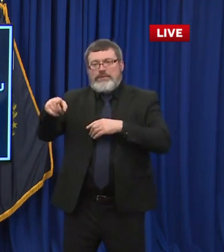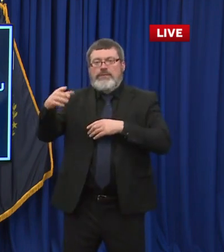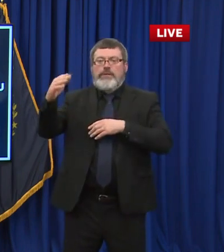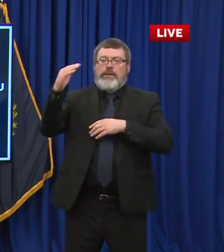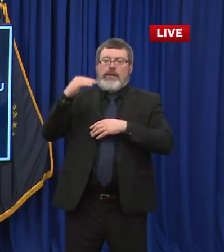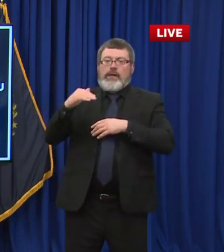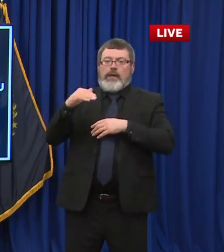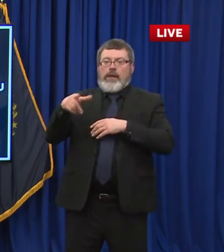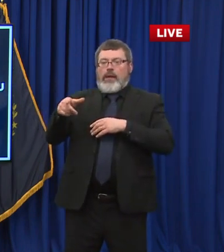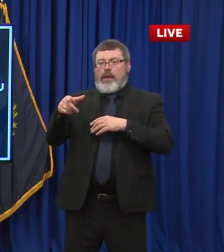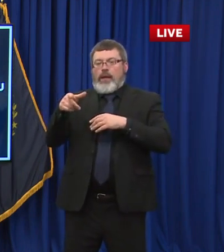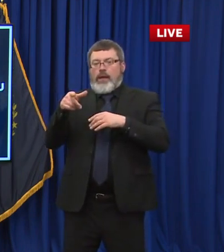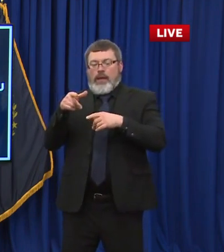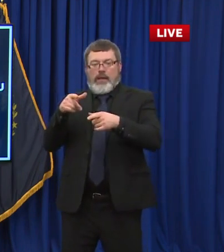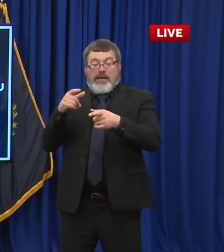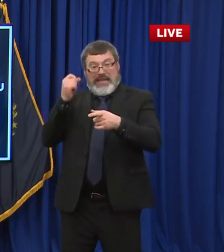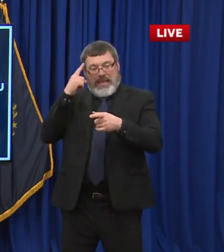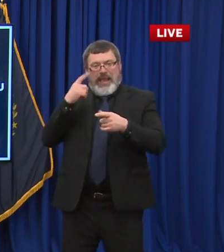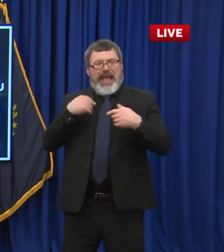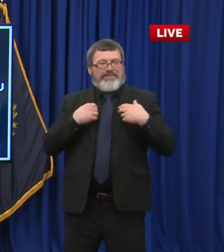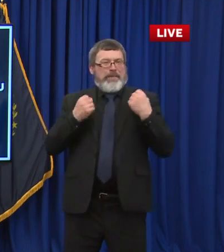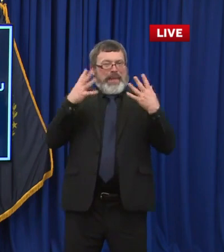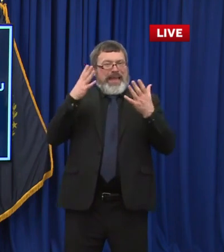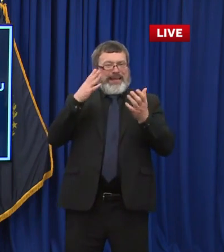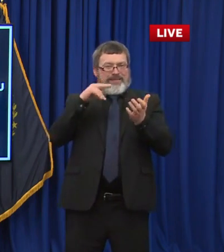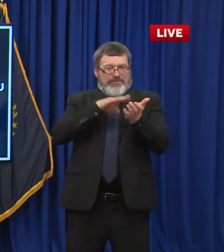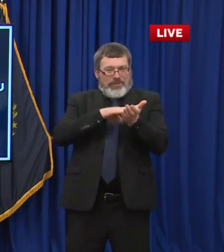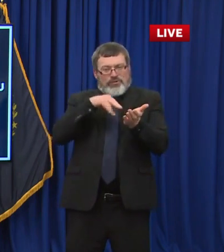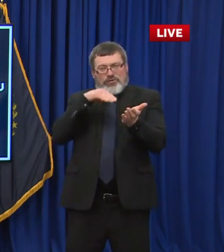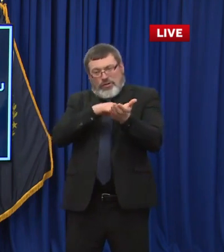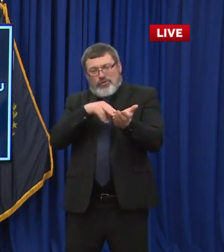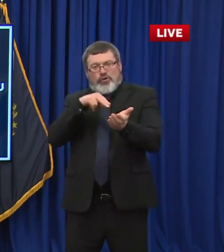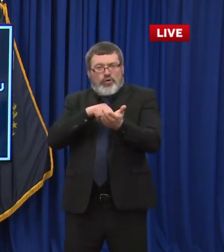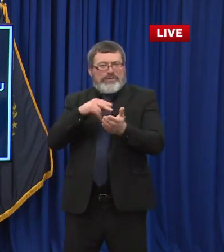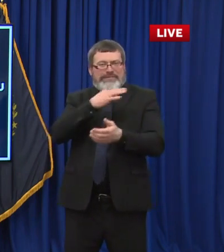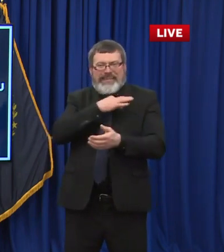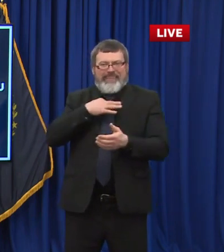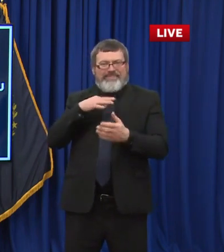PROVIDERS. SO THERE’S A OBVIOUSLY A LOT OF PEOPLE WHO WORK IN HEALTH CARE AND WE WANT TO GET TO THEM.